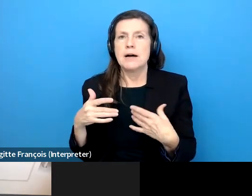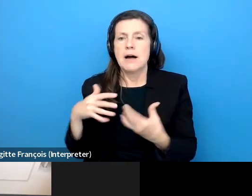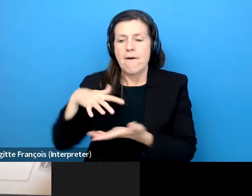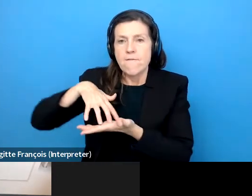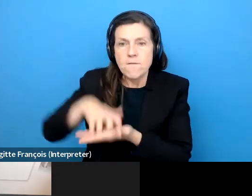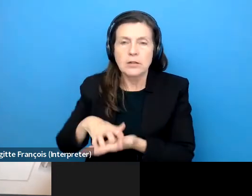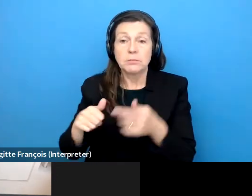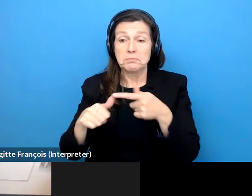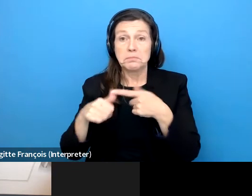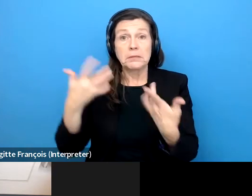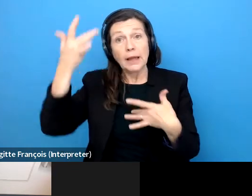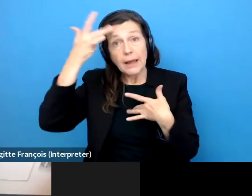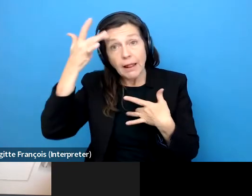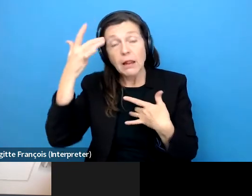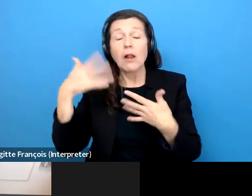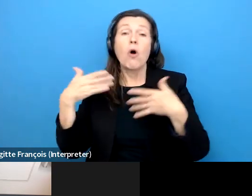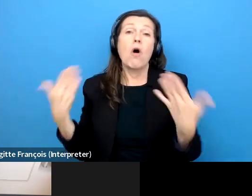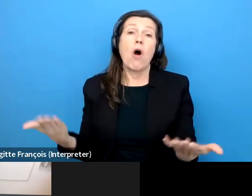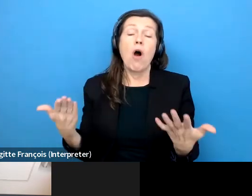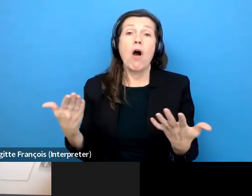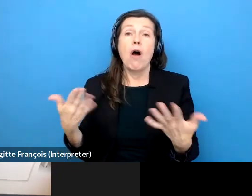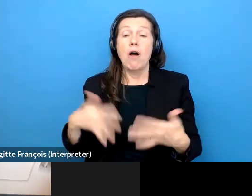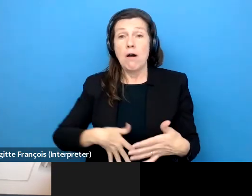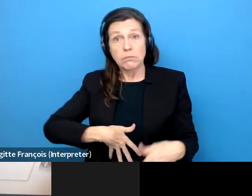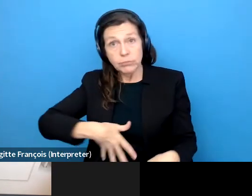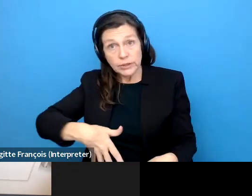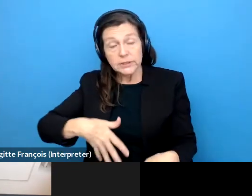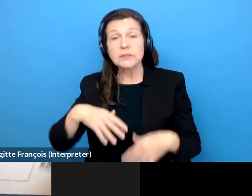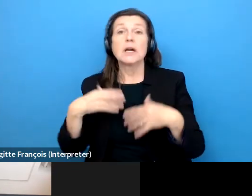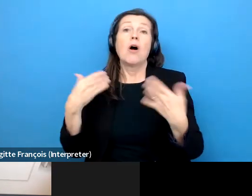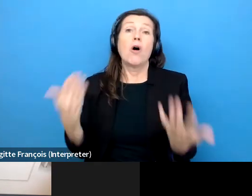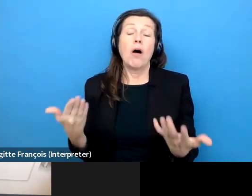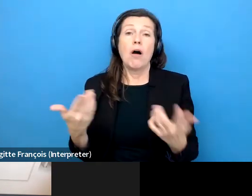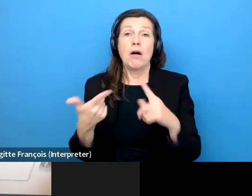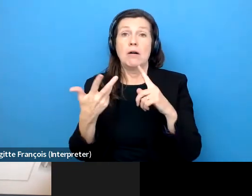So we have at least introduced disability in our legislation.